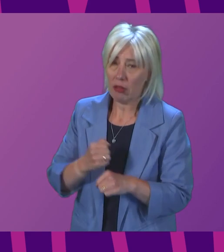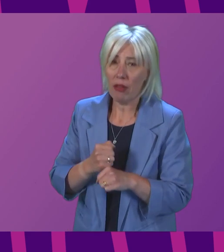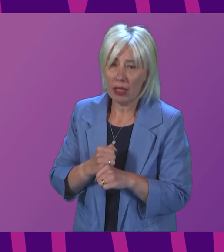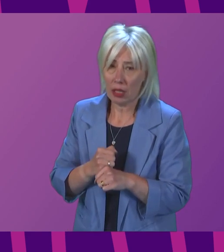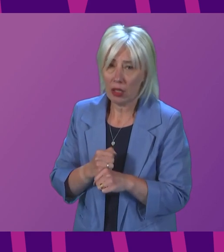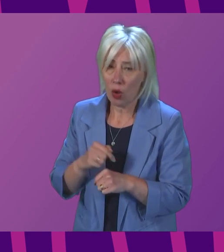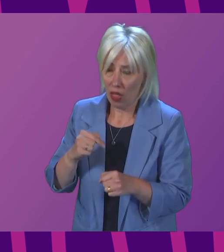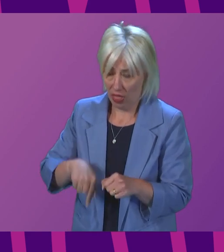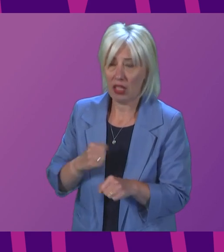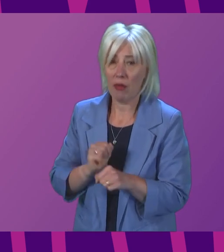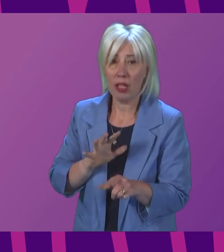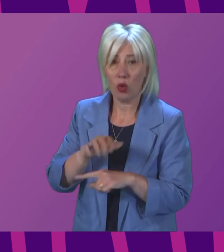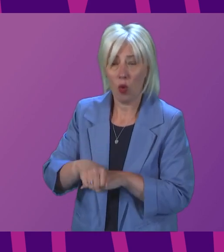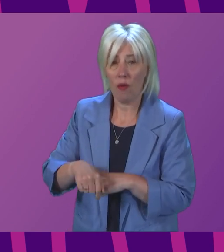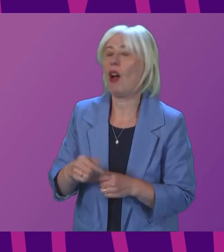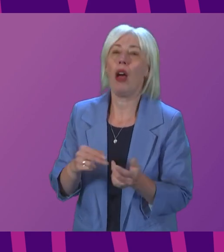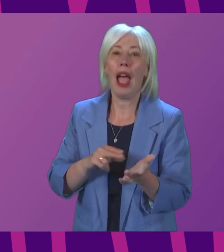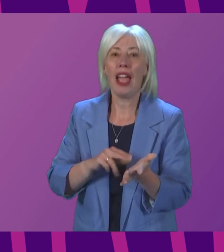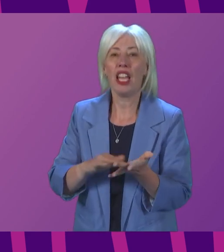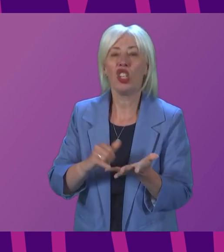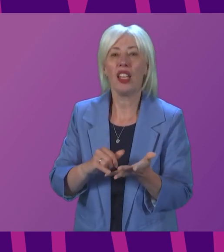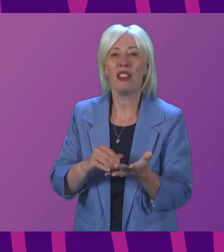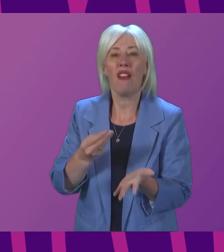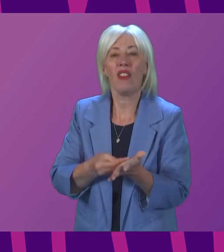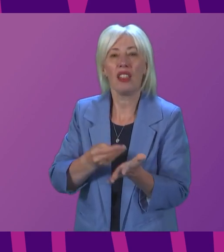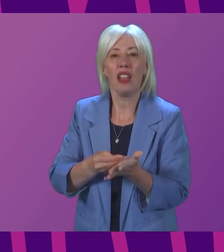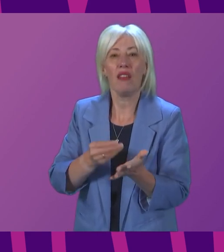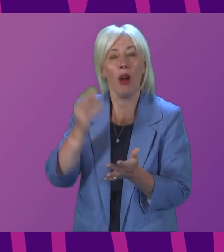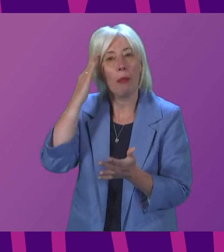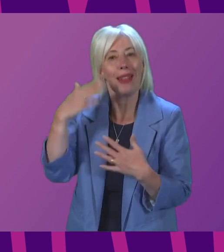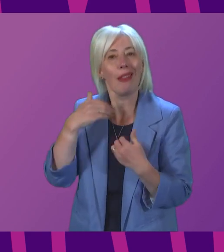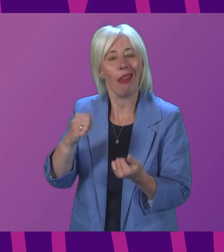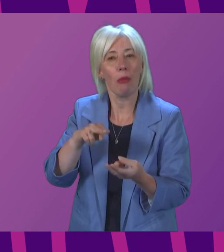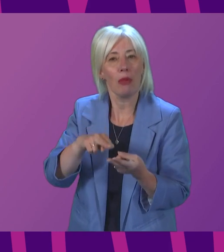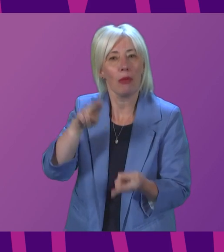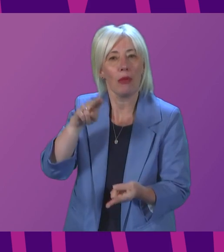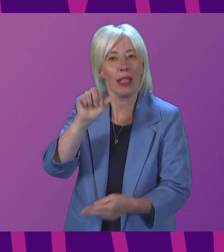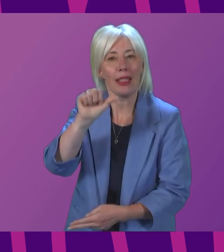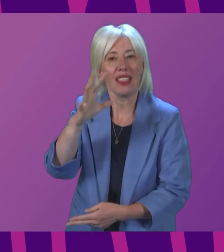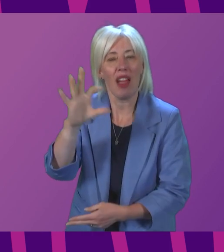Since the Government took office, NHS funding on mental health has increased by 65 per cent